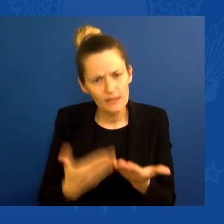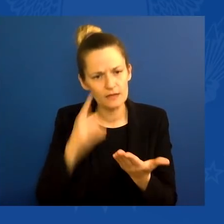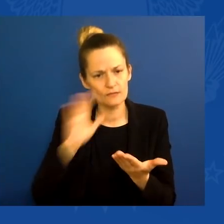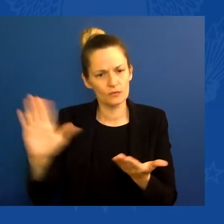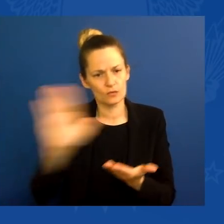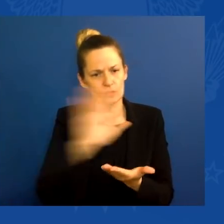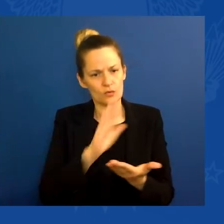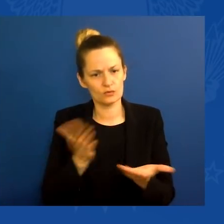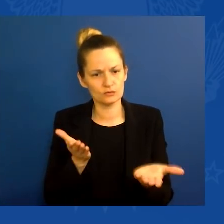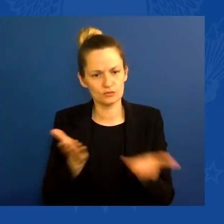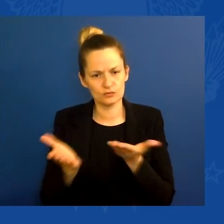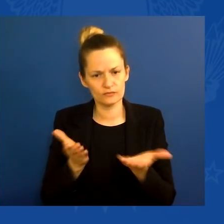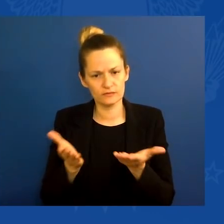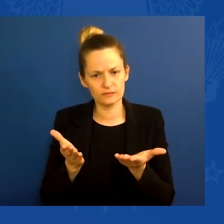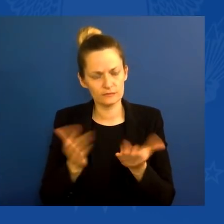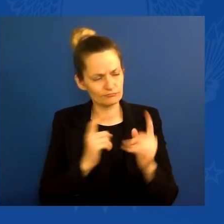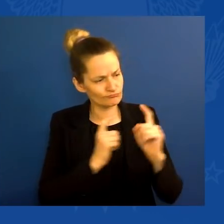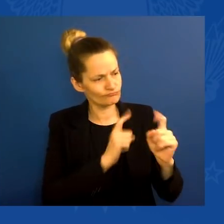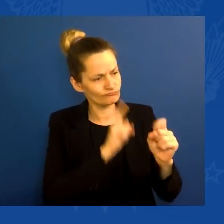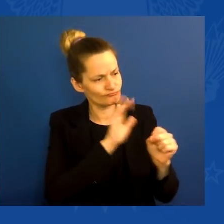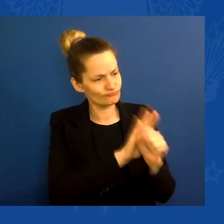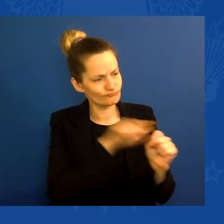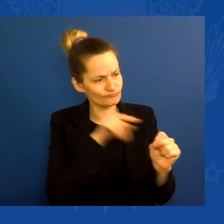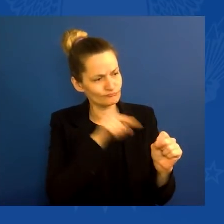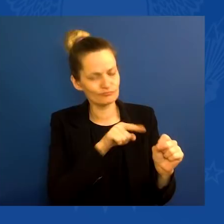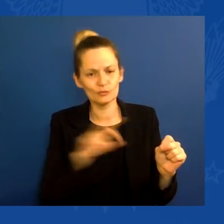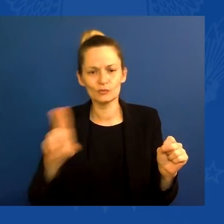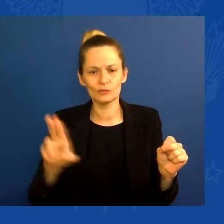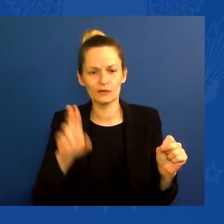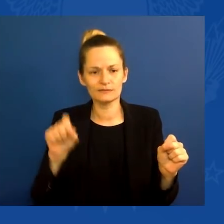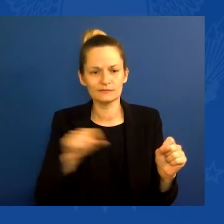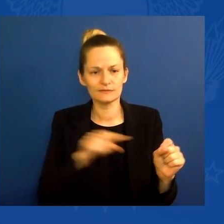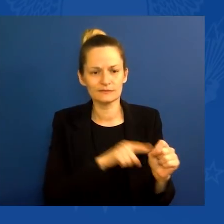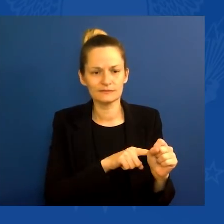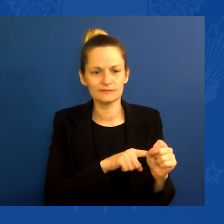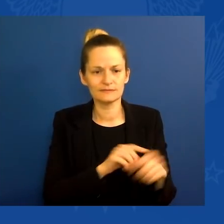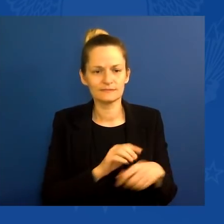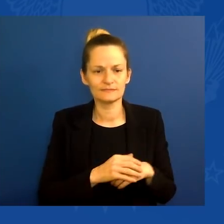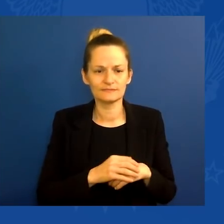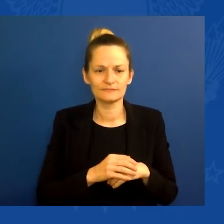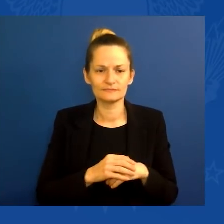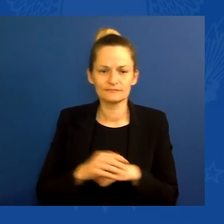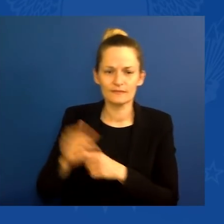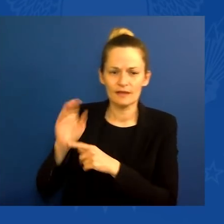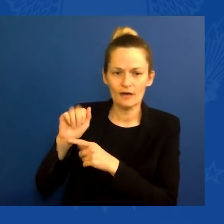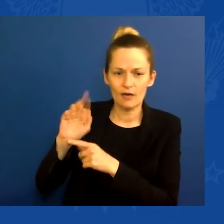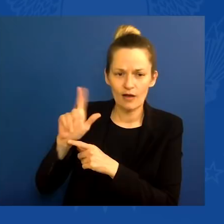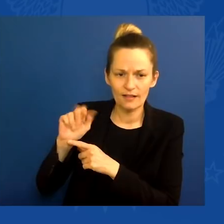General Garland; Attorney General Gupta; Homeland Security Secretary Mayorkas;